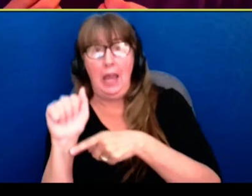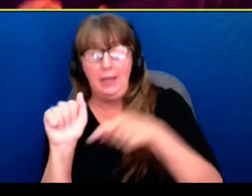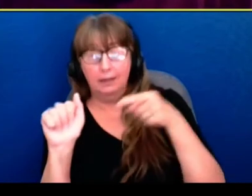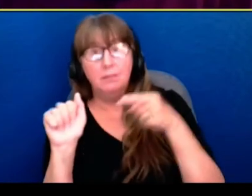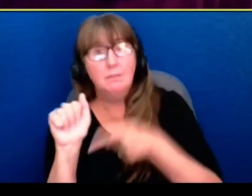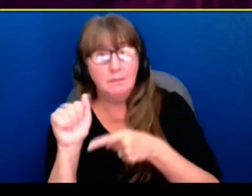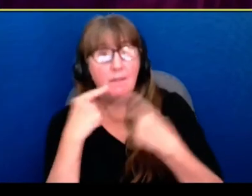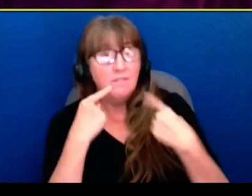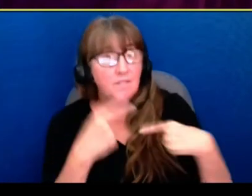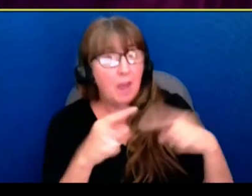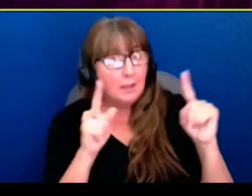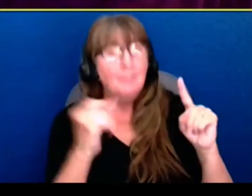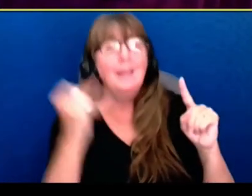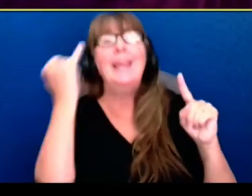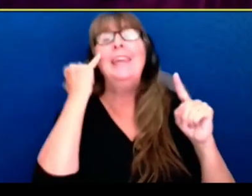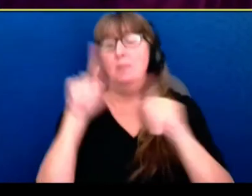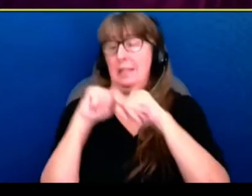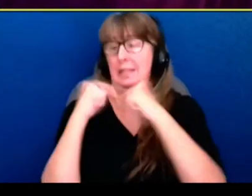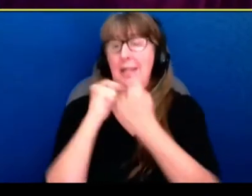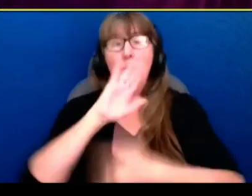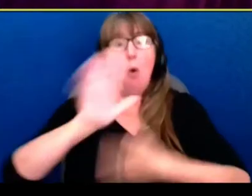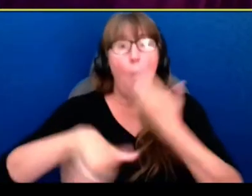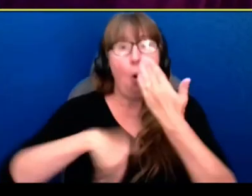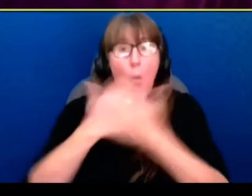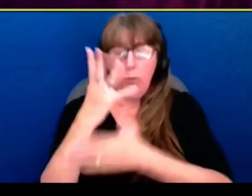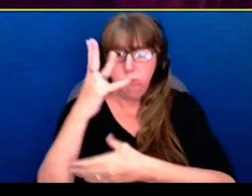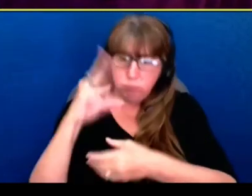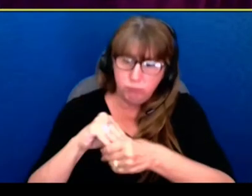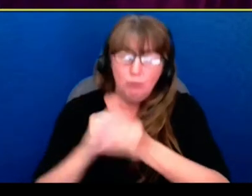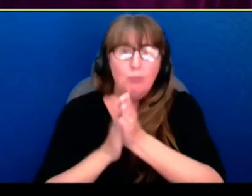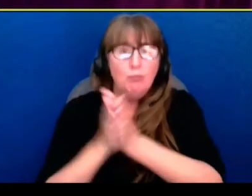in each member of that team is critical.